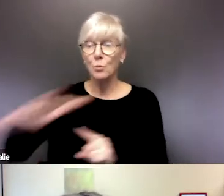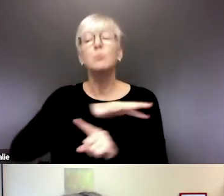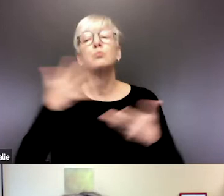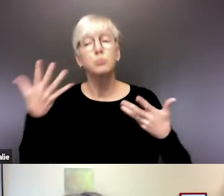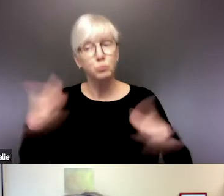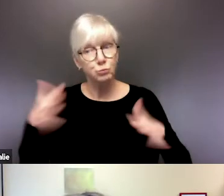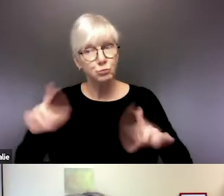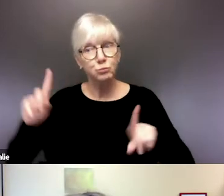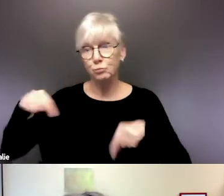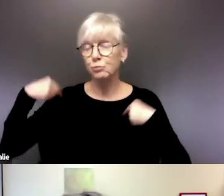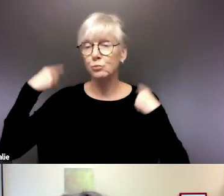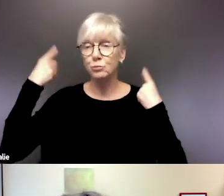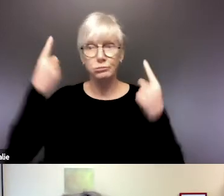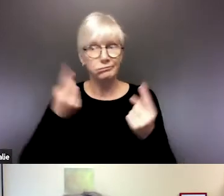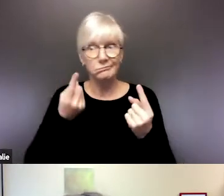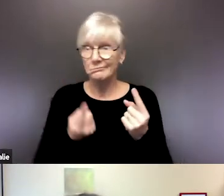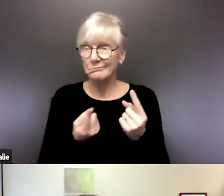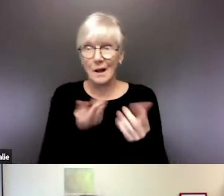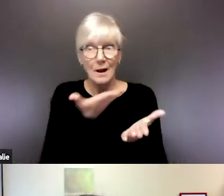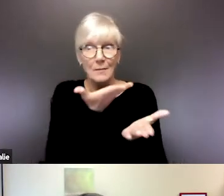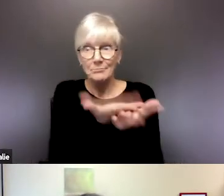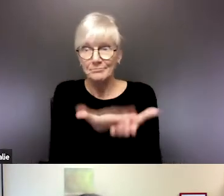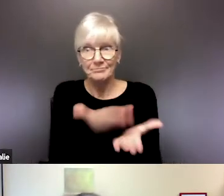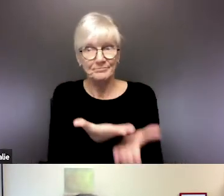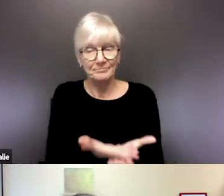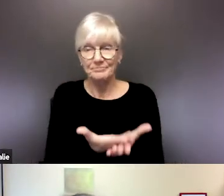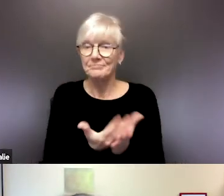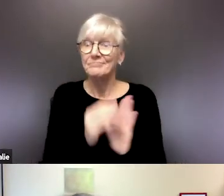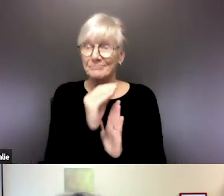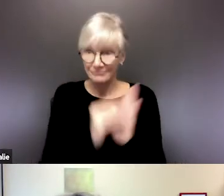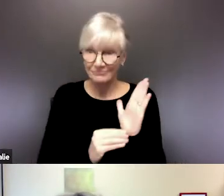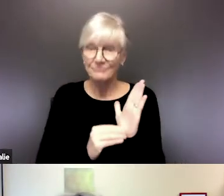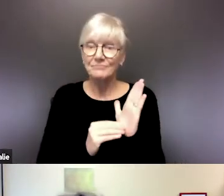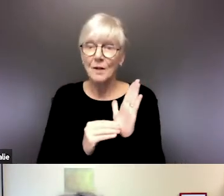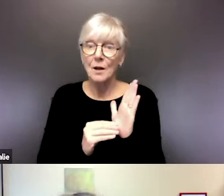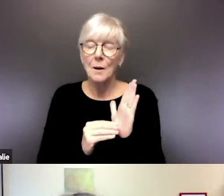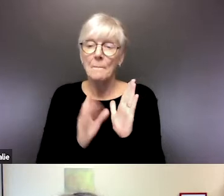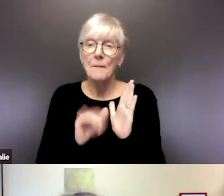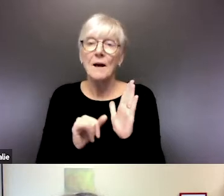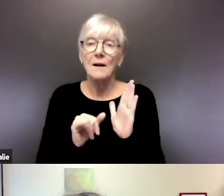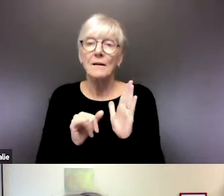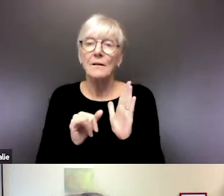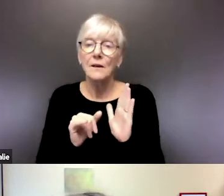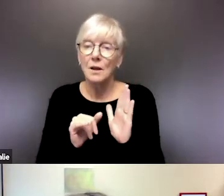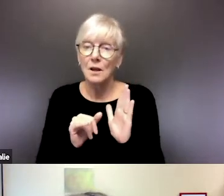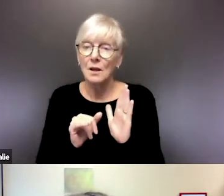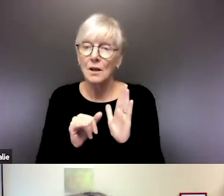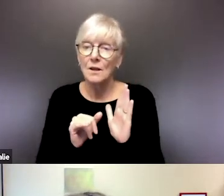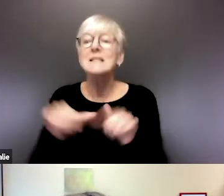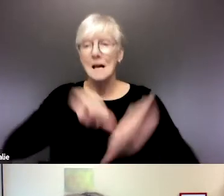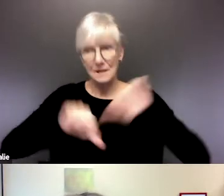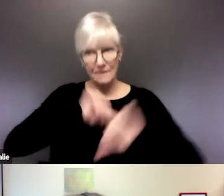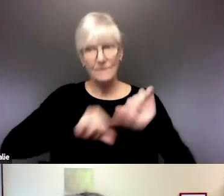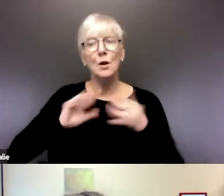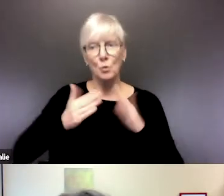and validated by the scientific community around the world. Conversely, feeling supported in